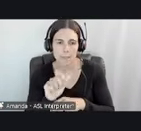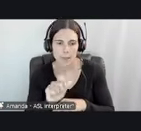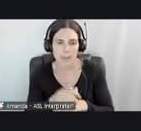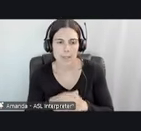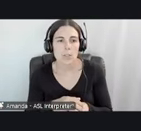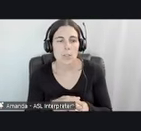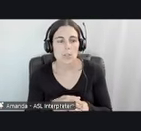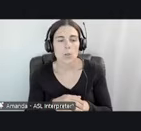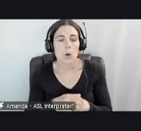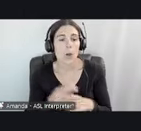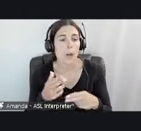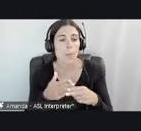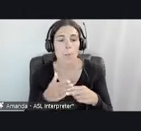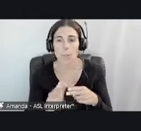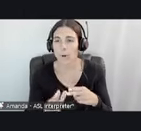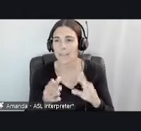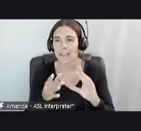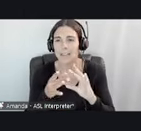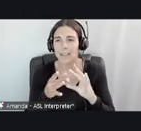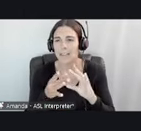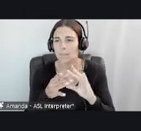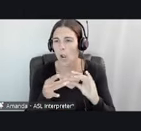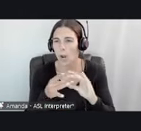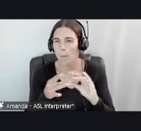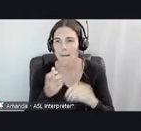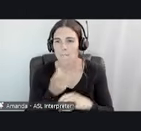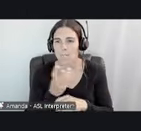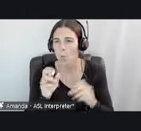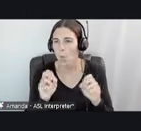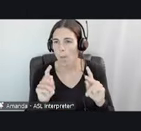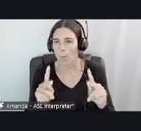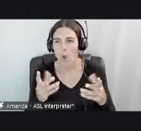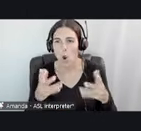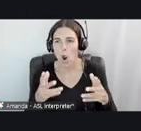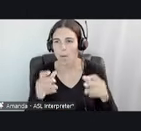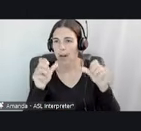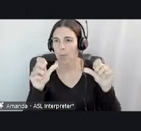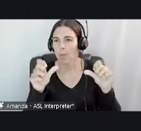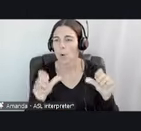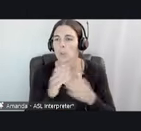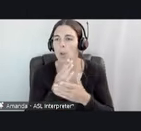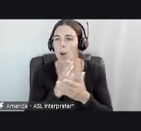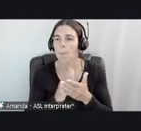briefly go over a few opportunities that are already out and posted as part of our NC roots